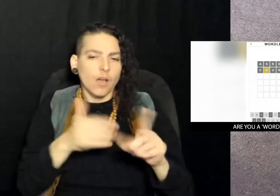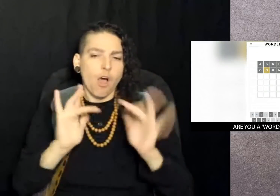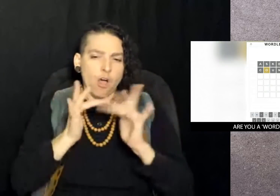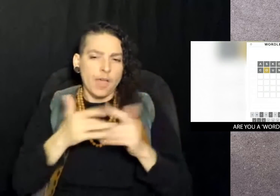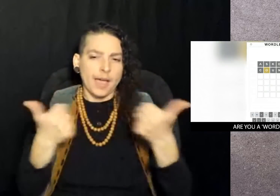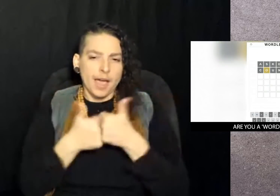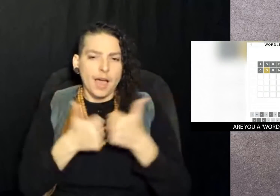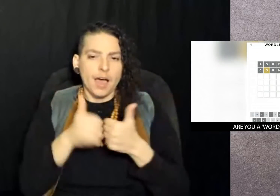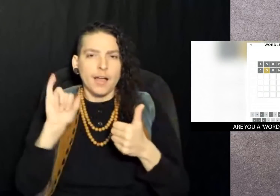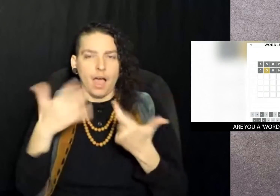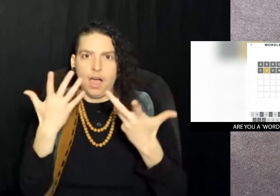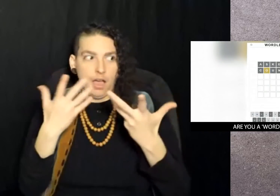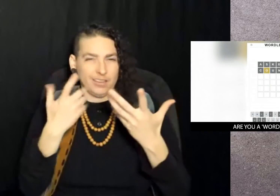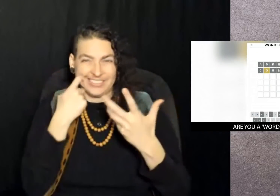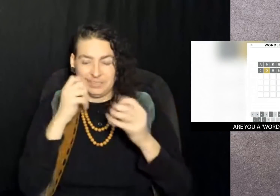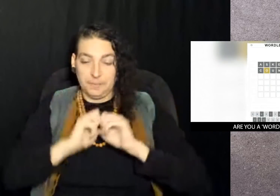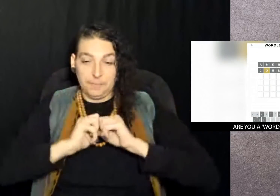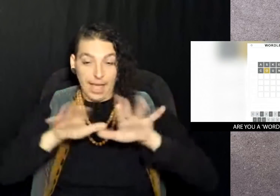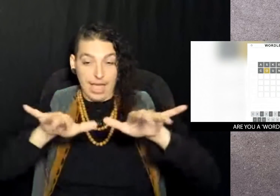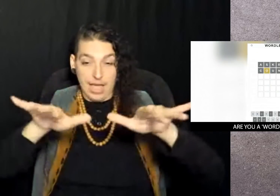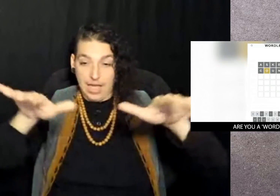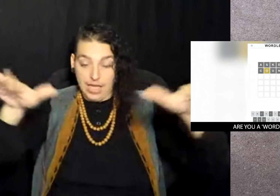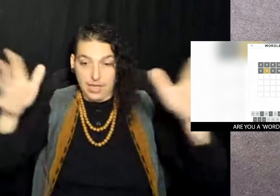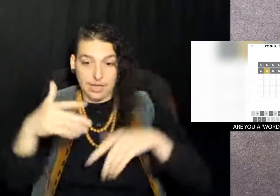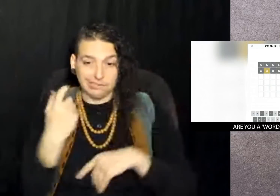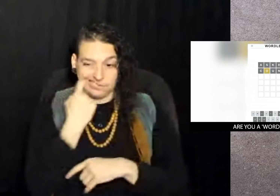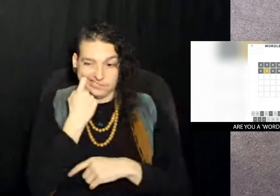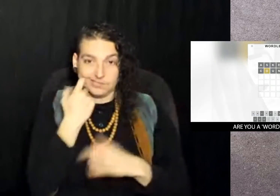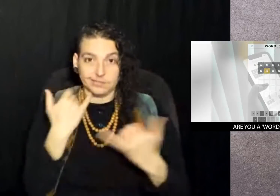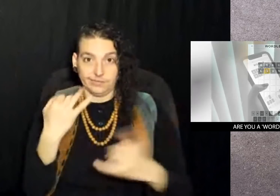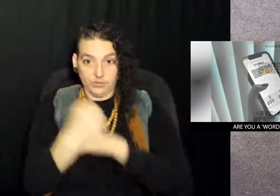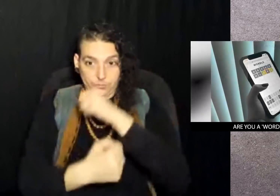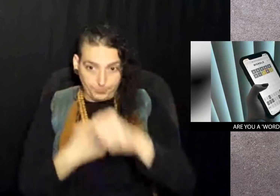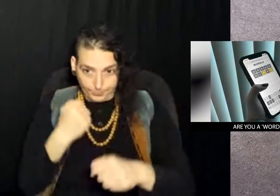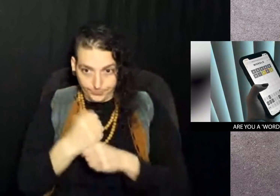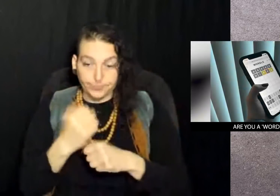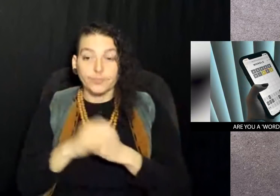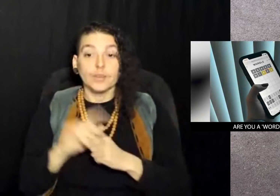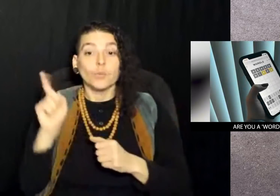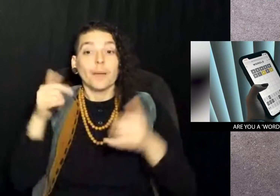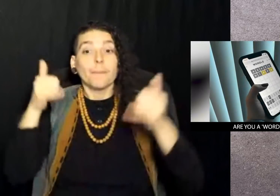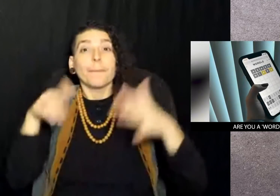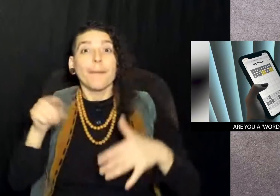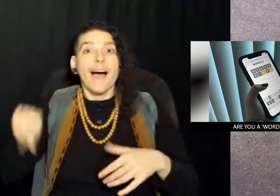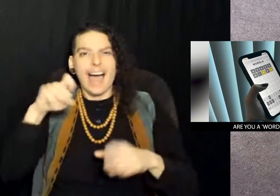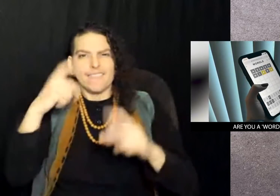online game that went viral earlier this year where players have to figure out